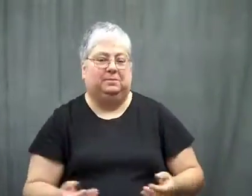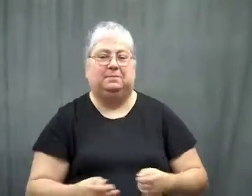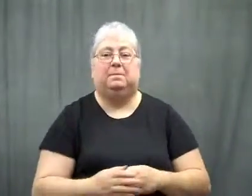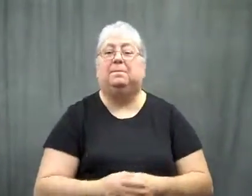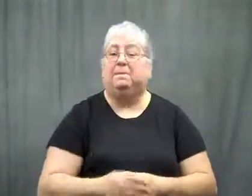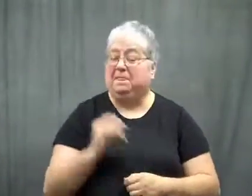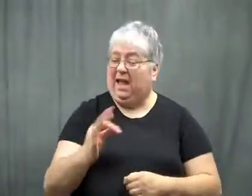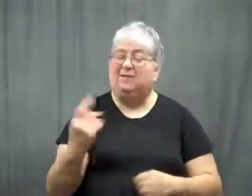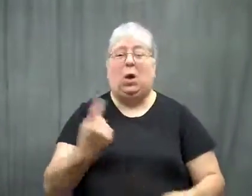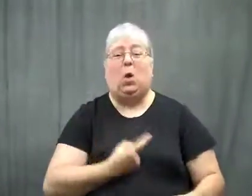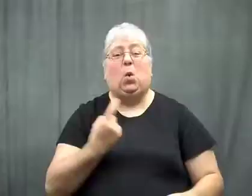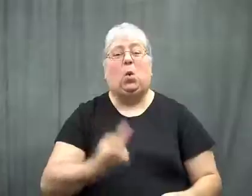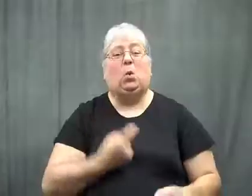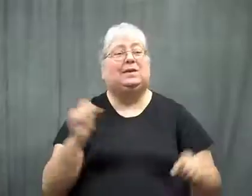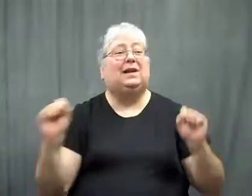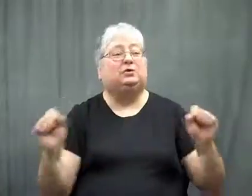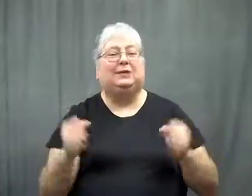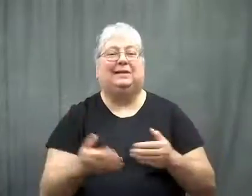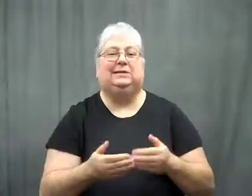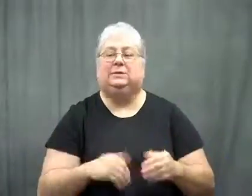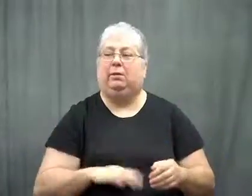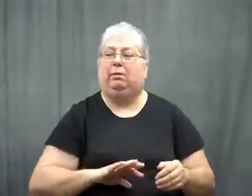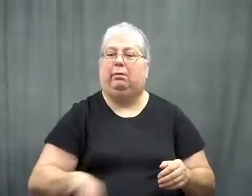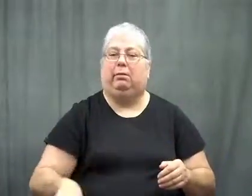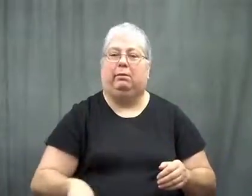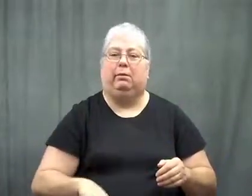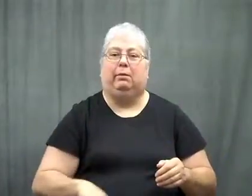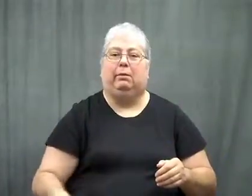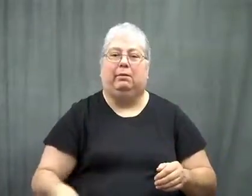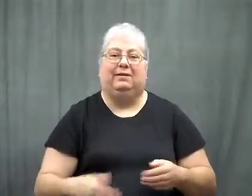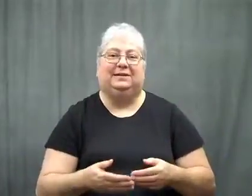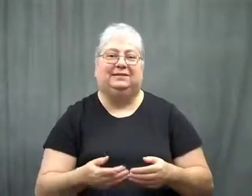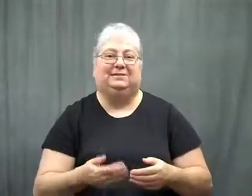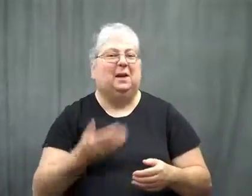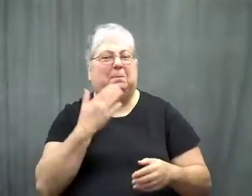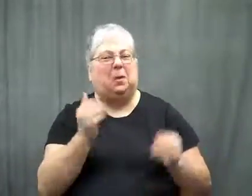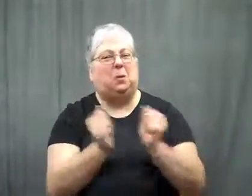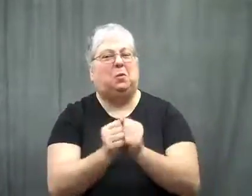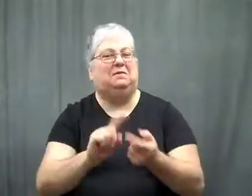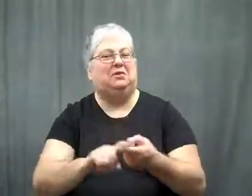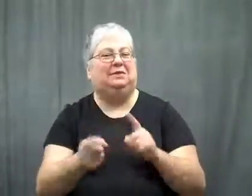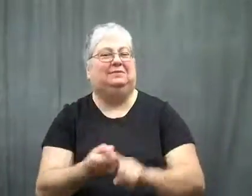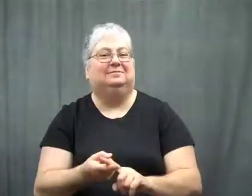If you exercise alone, it's easy to put it off. Exercise with friends to help motivate you.